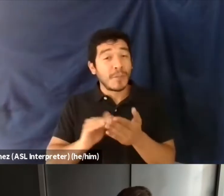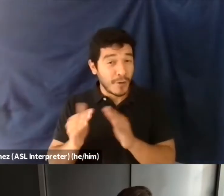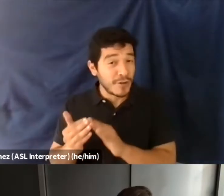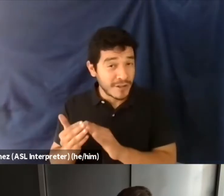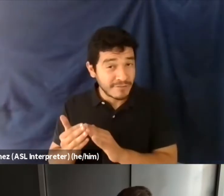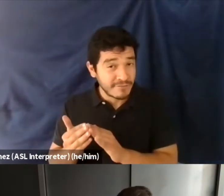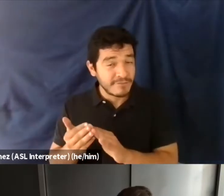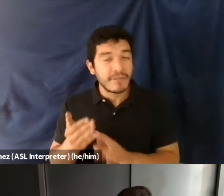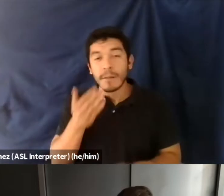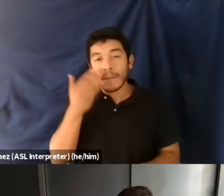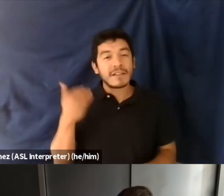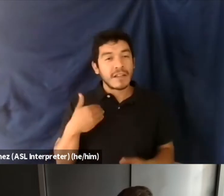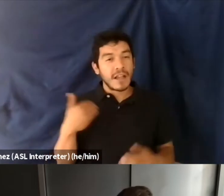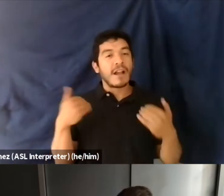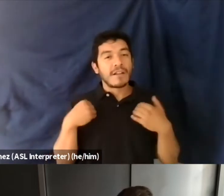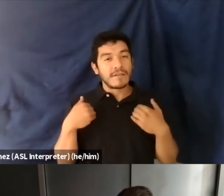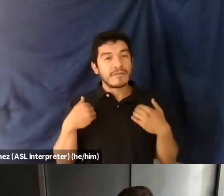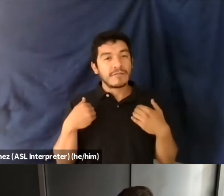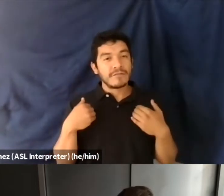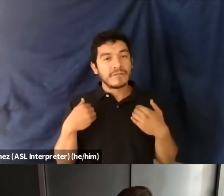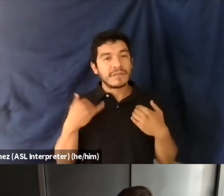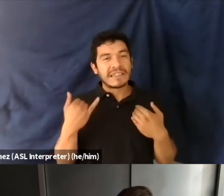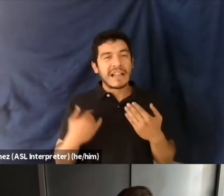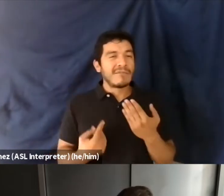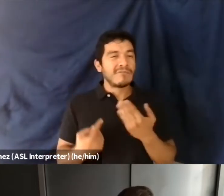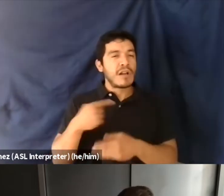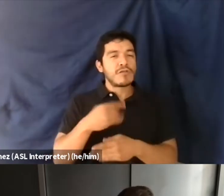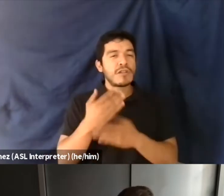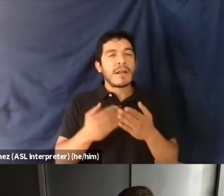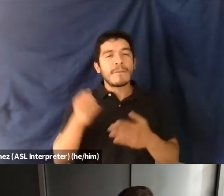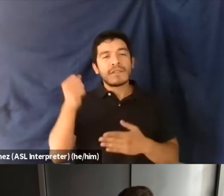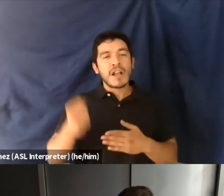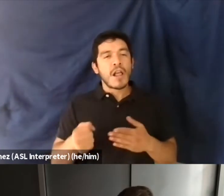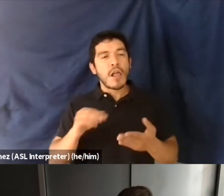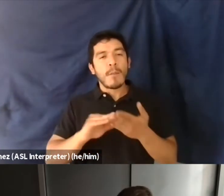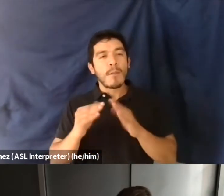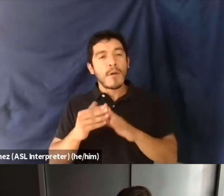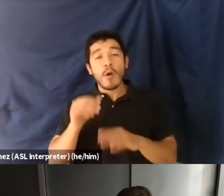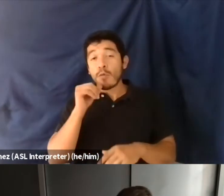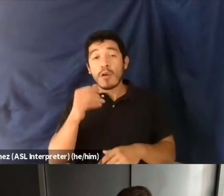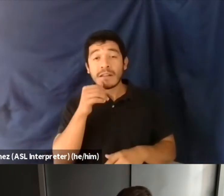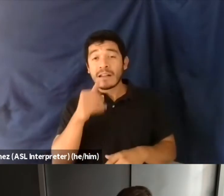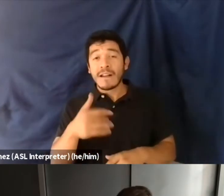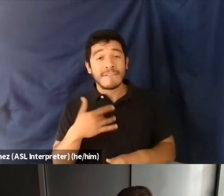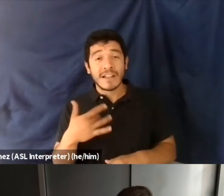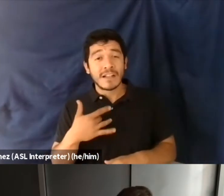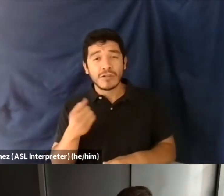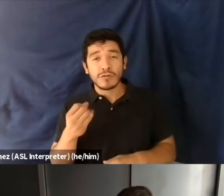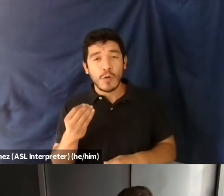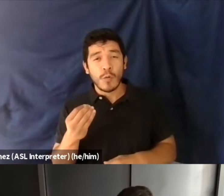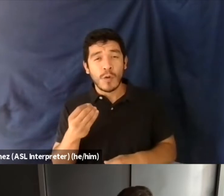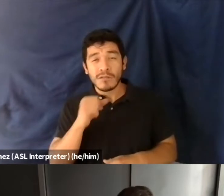'Cause I'm thinking back now to some Southern screenings that like, didn't feel so loving, but by and large,